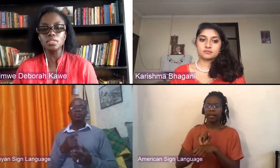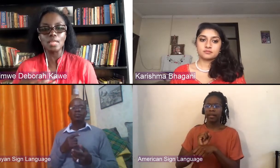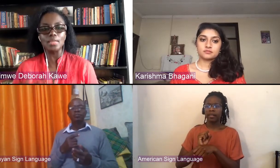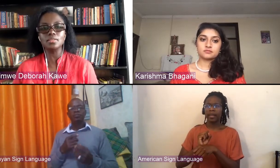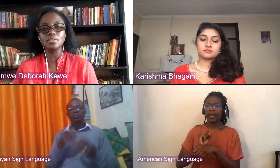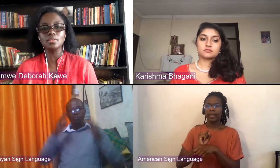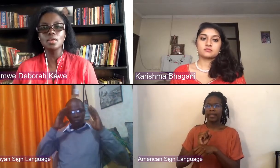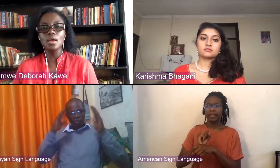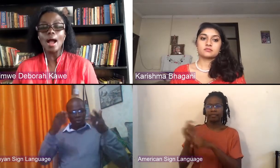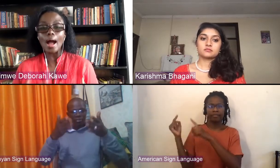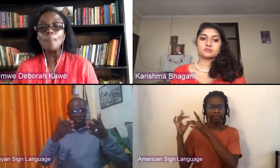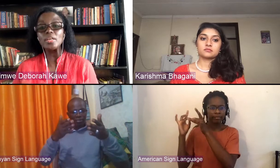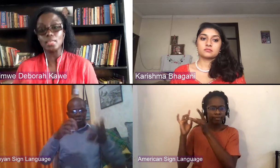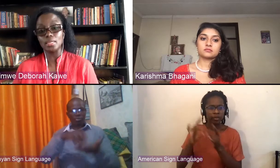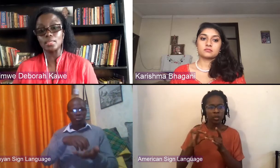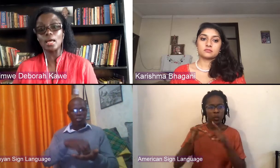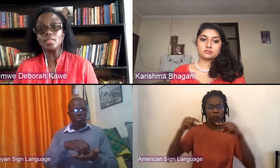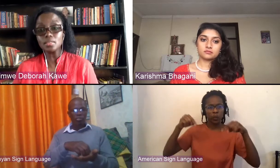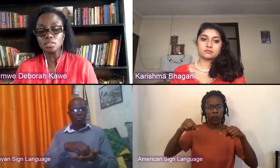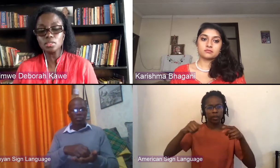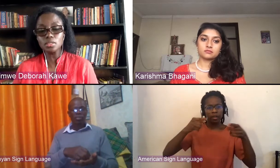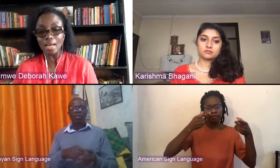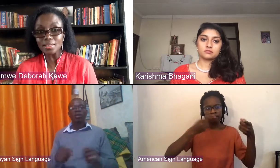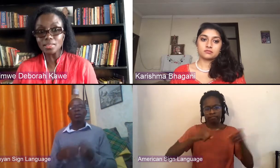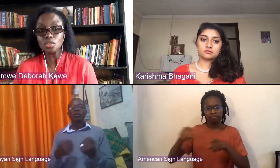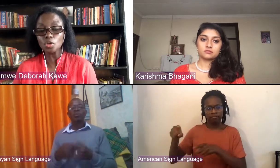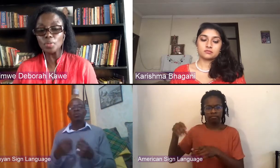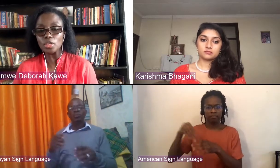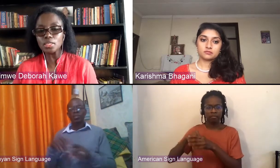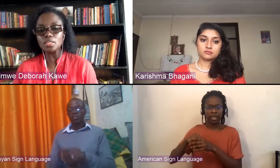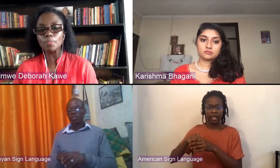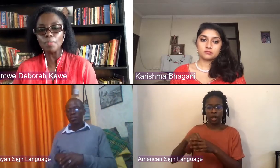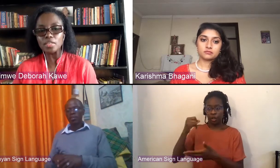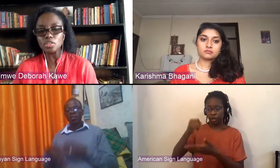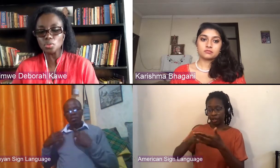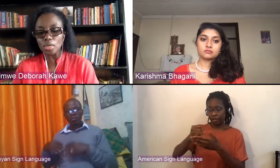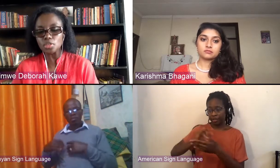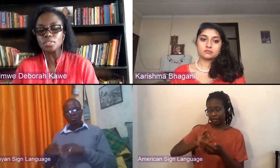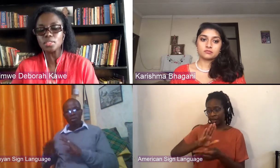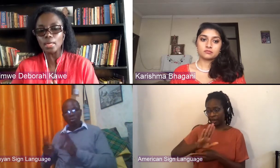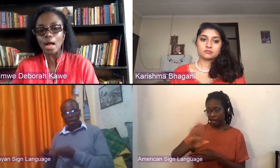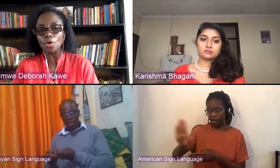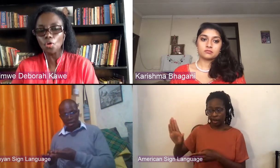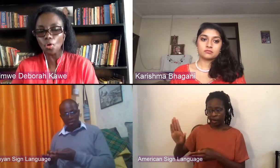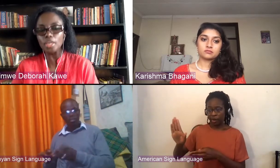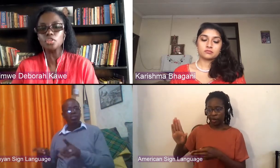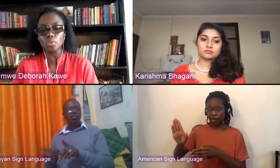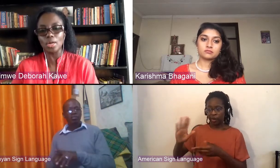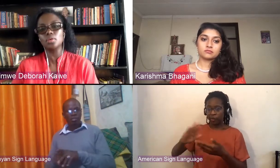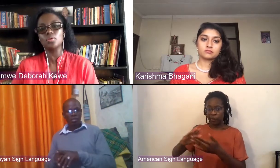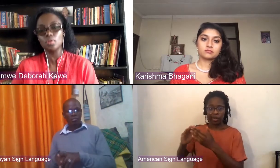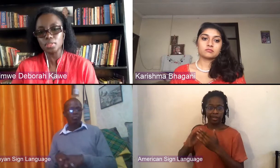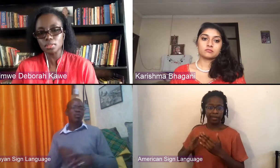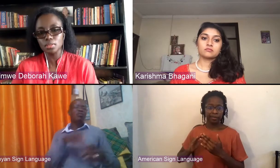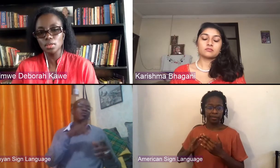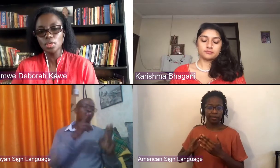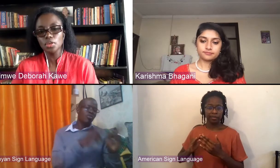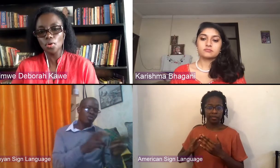that are happening in the artists communities but situations that are going to cut across, you know